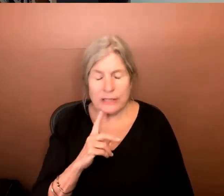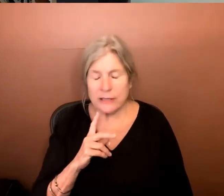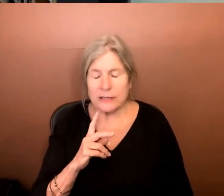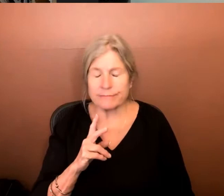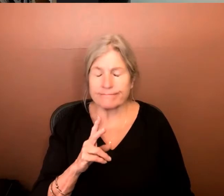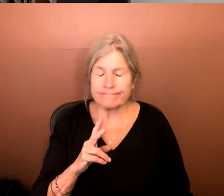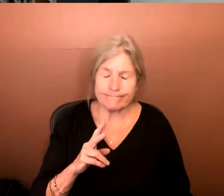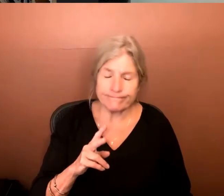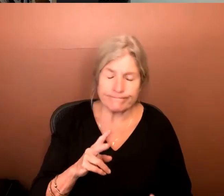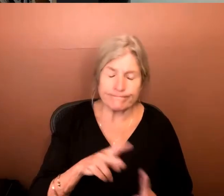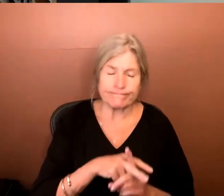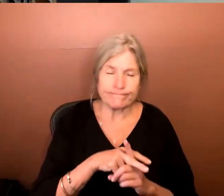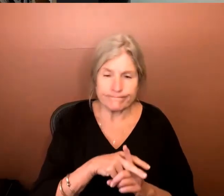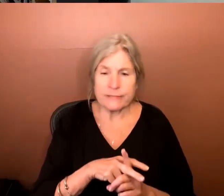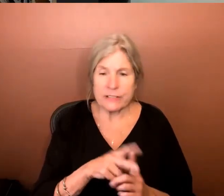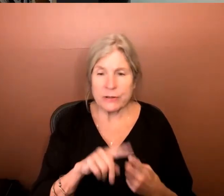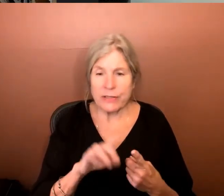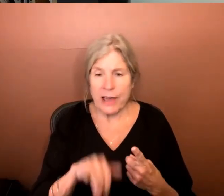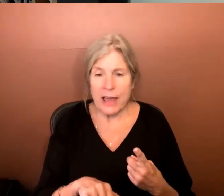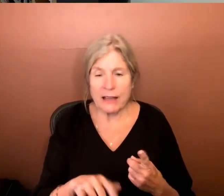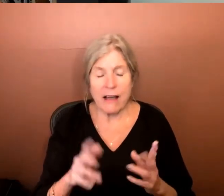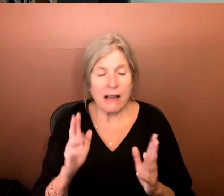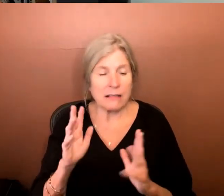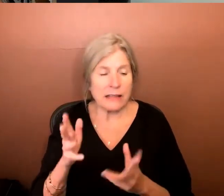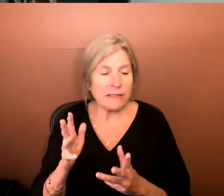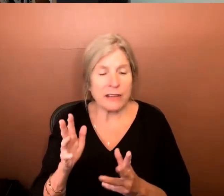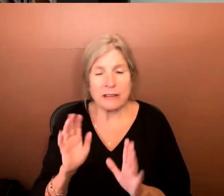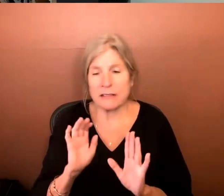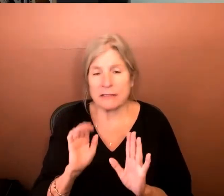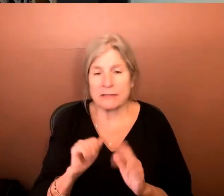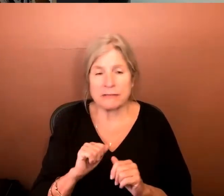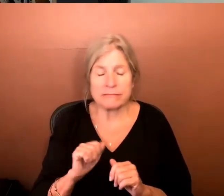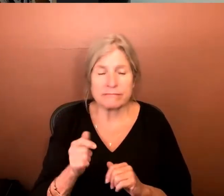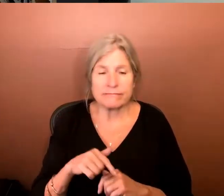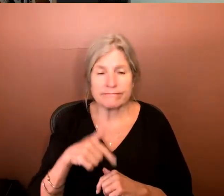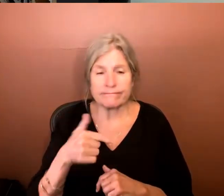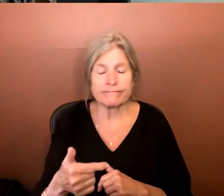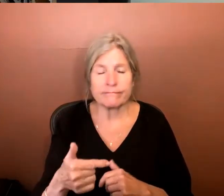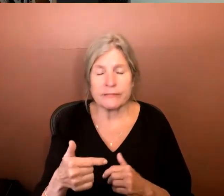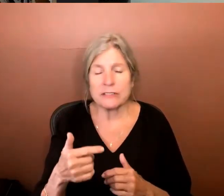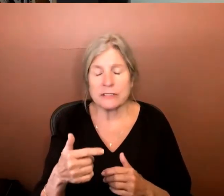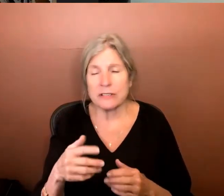leave it that to keep it short. Let the next person fill in the details. Matthew, why don't you